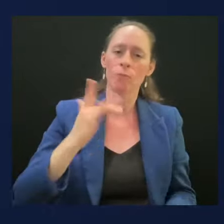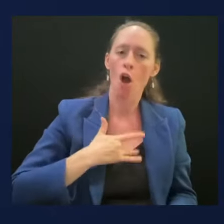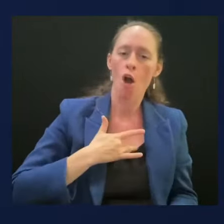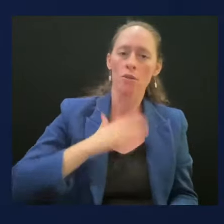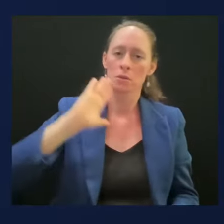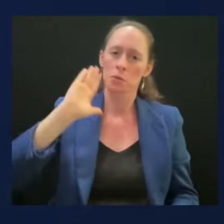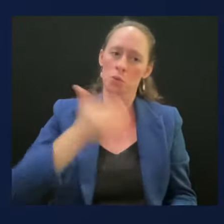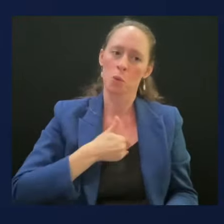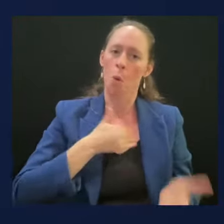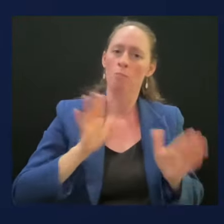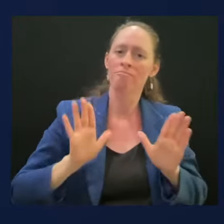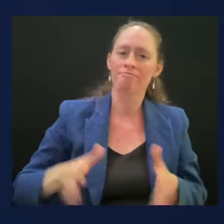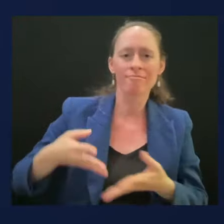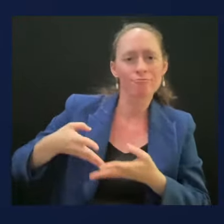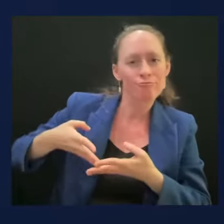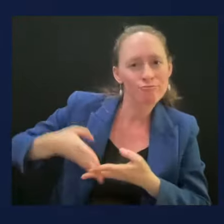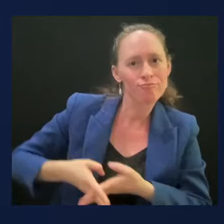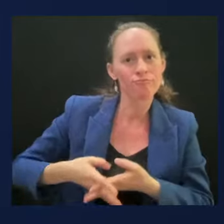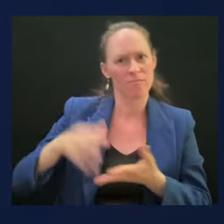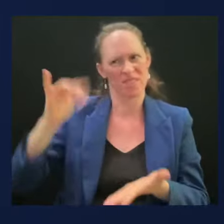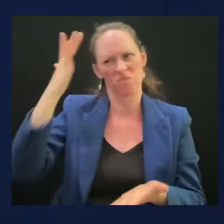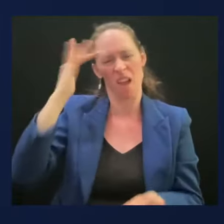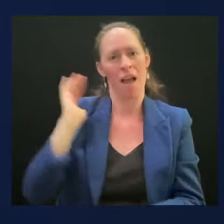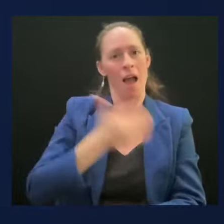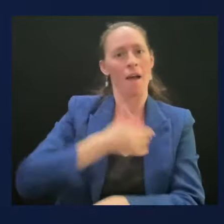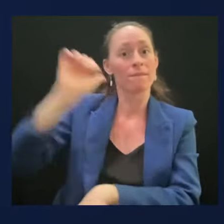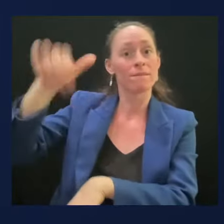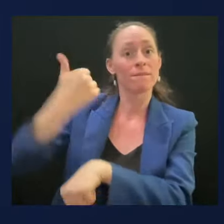and testing less than a century later.